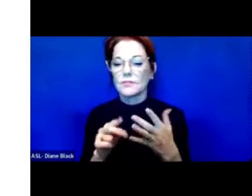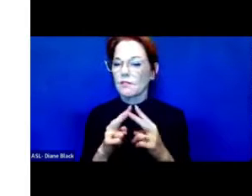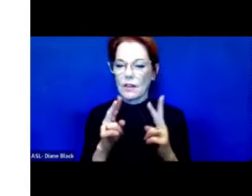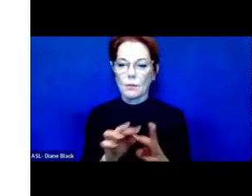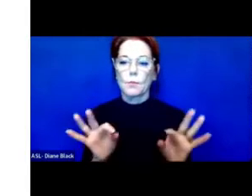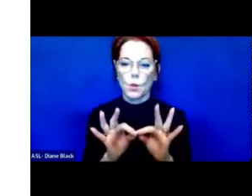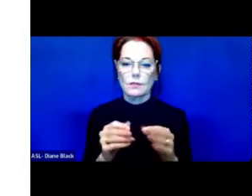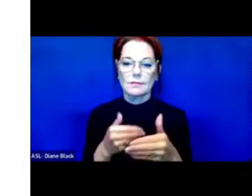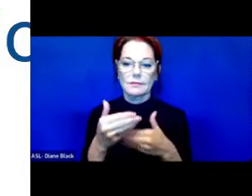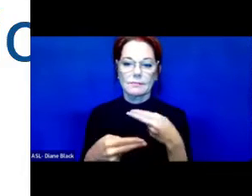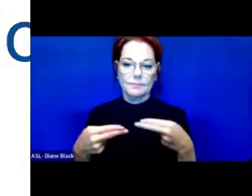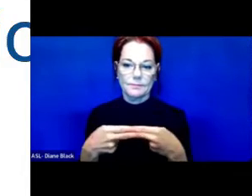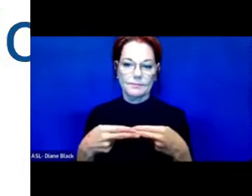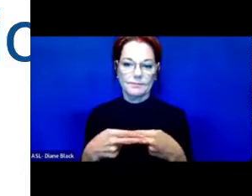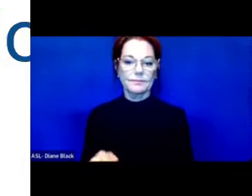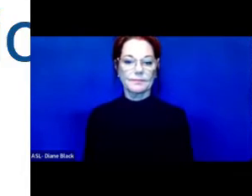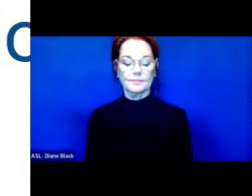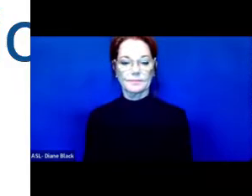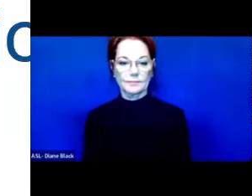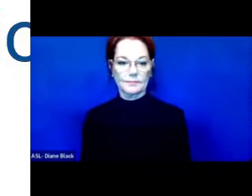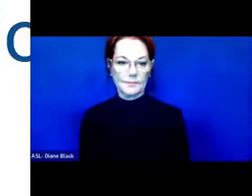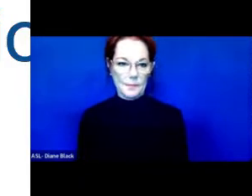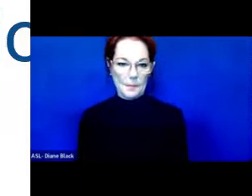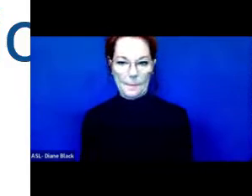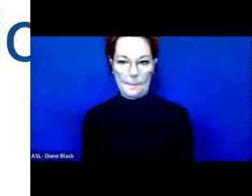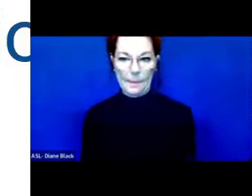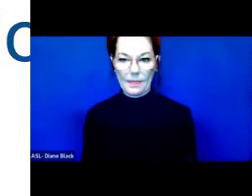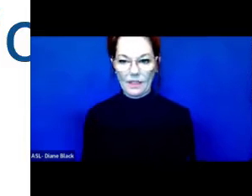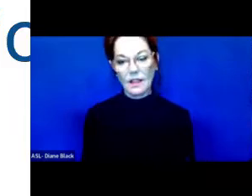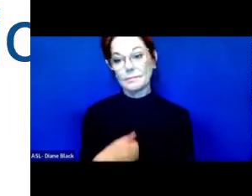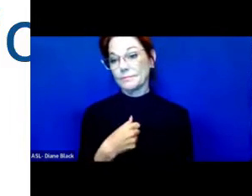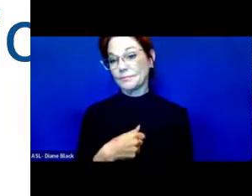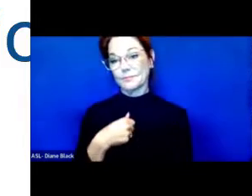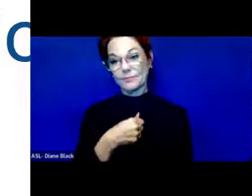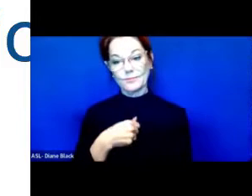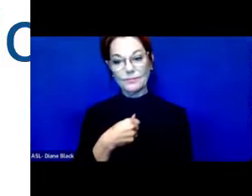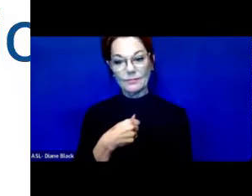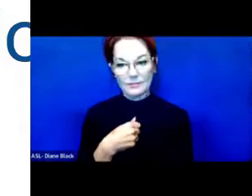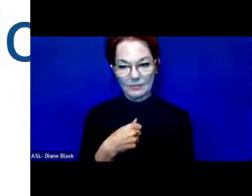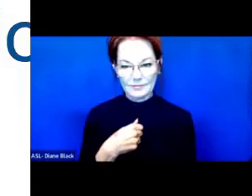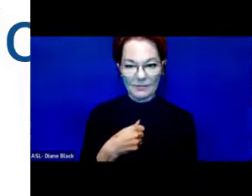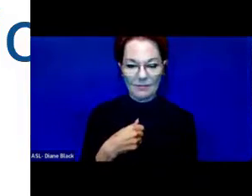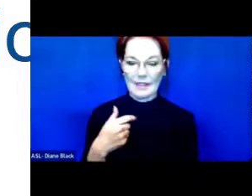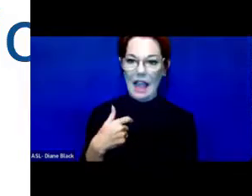next slide, please. And I apologize for you know, I'm just going to have to touch sort of high level on some of these